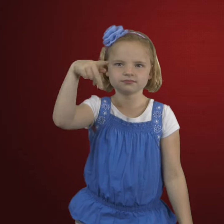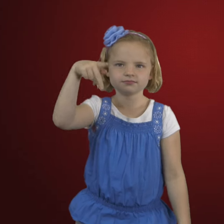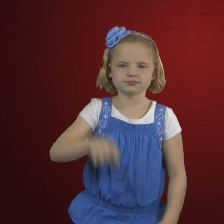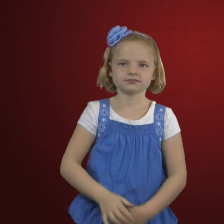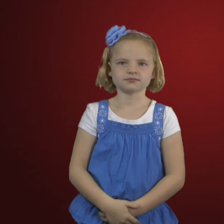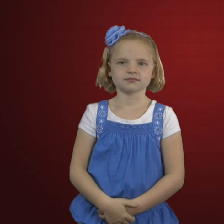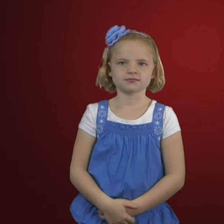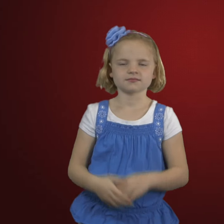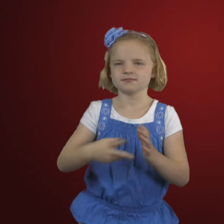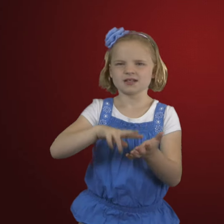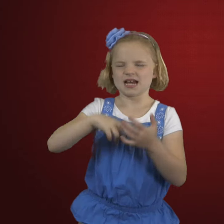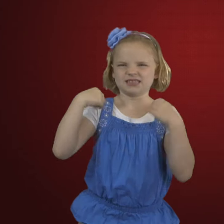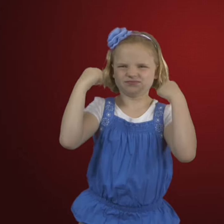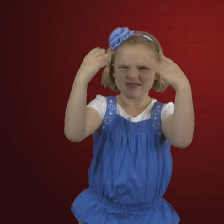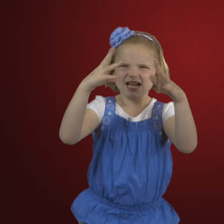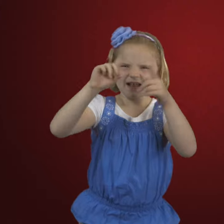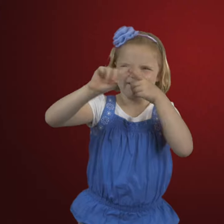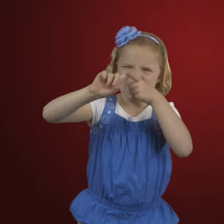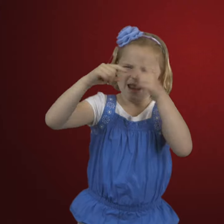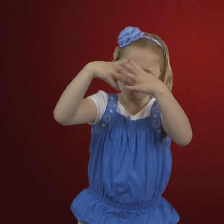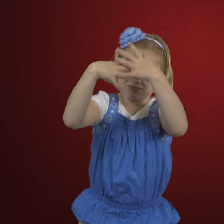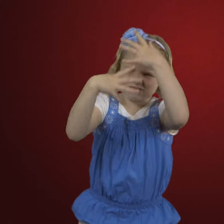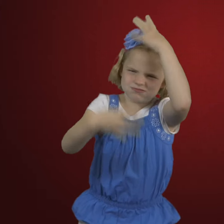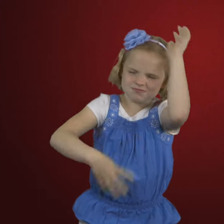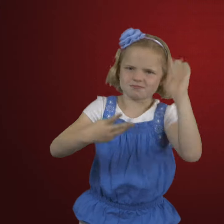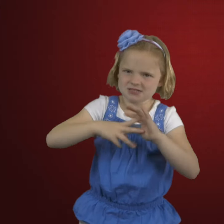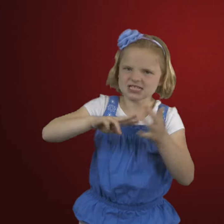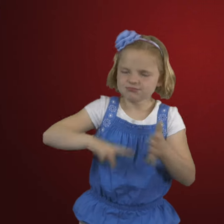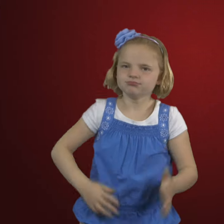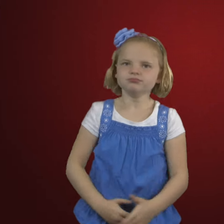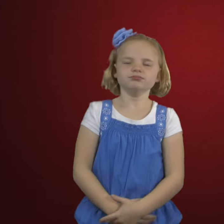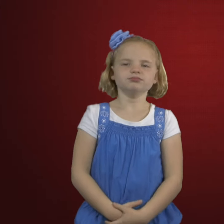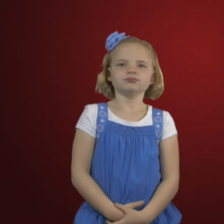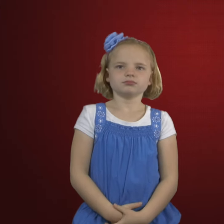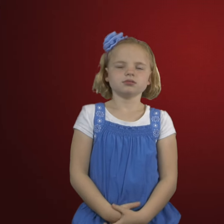Thump Thump has many meetings as well.